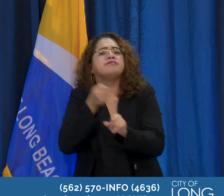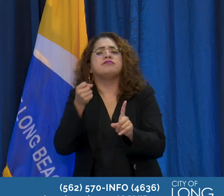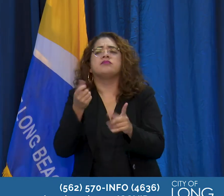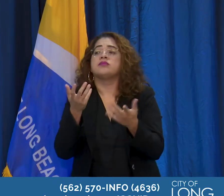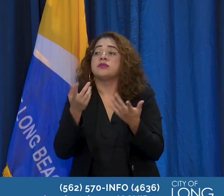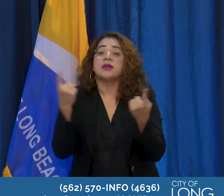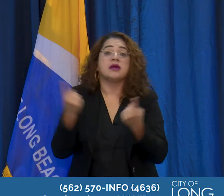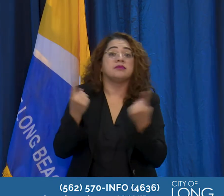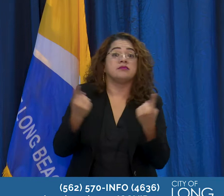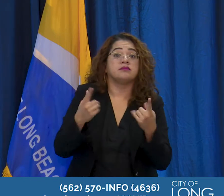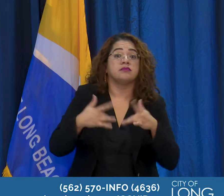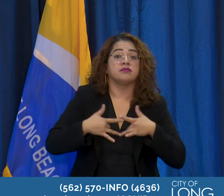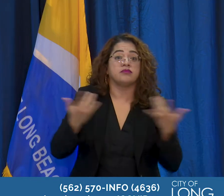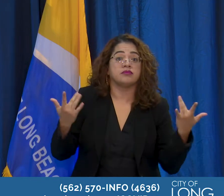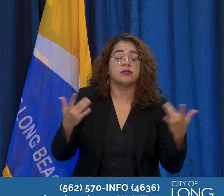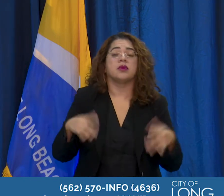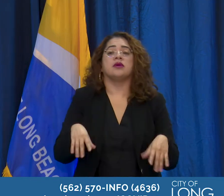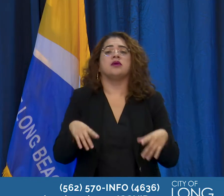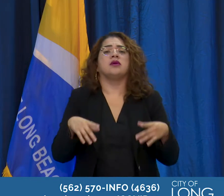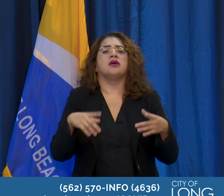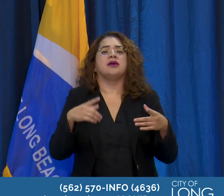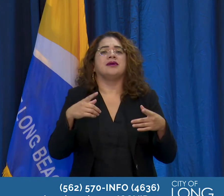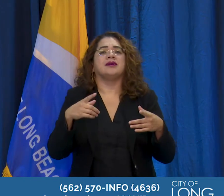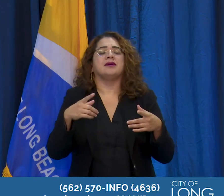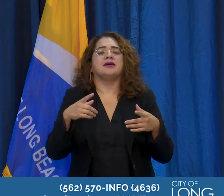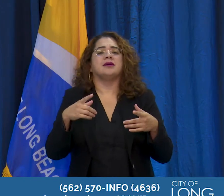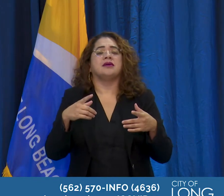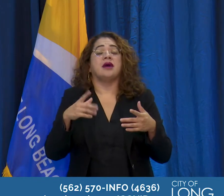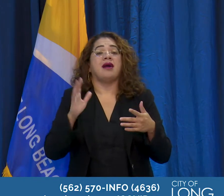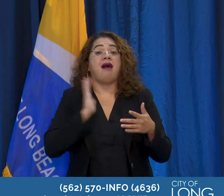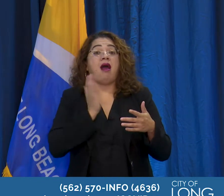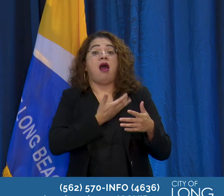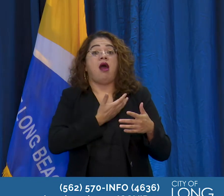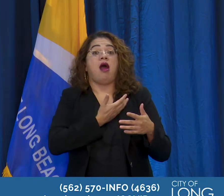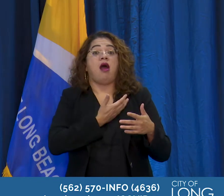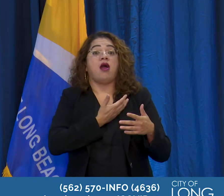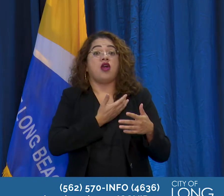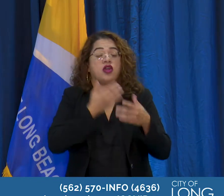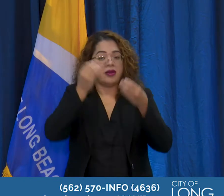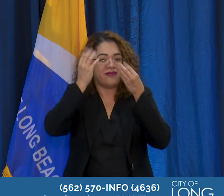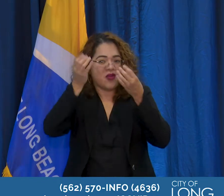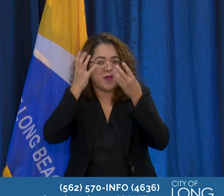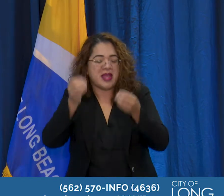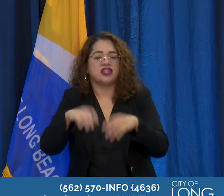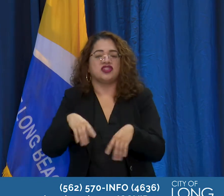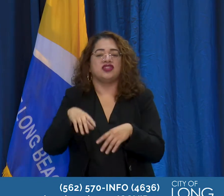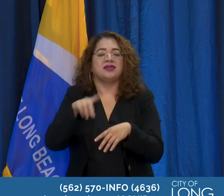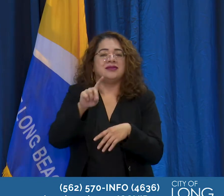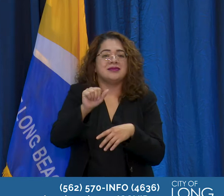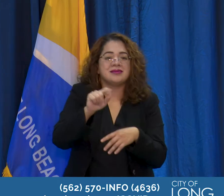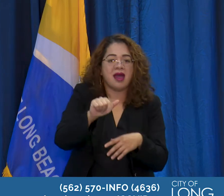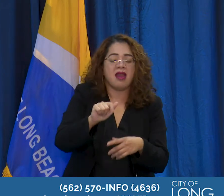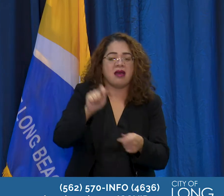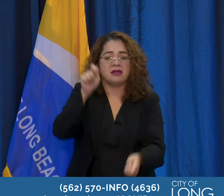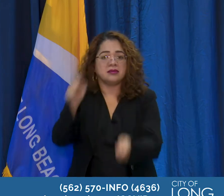There's a lot of shifting information and data and information being released on different